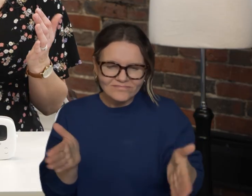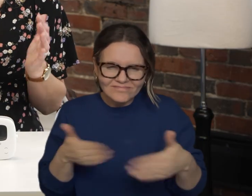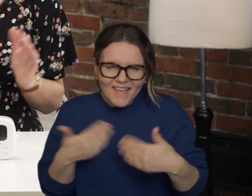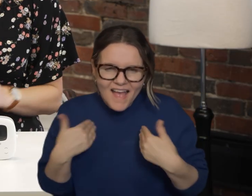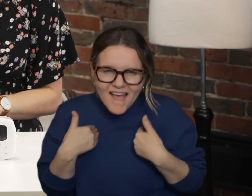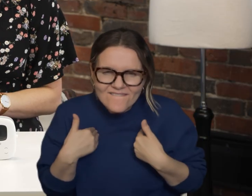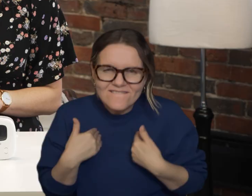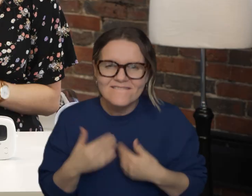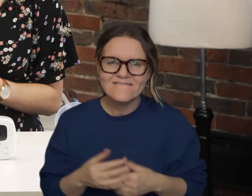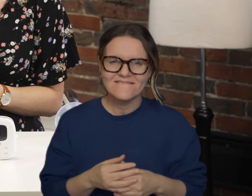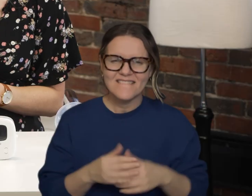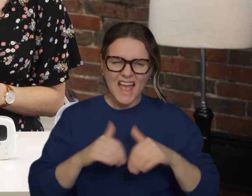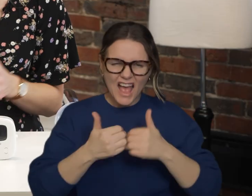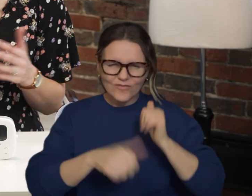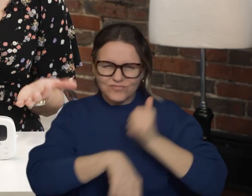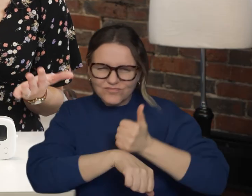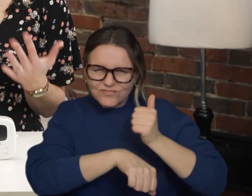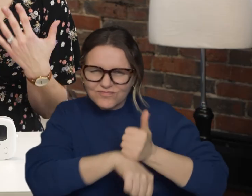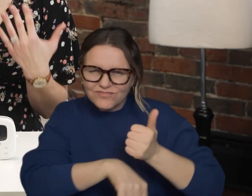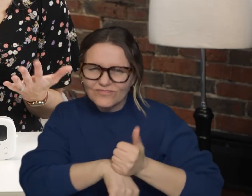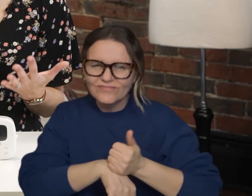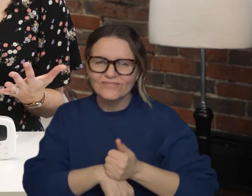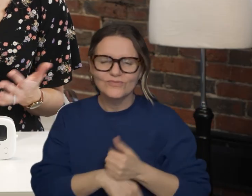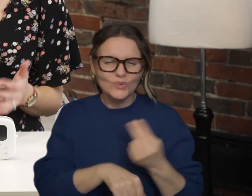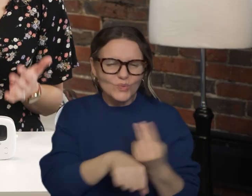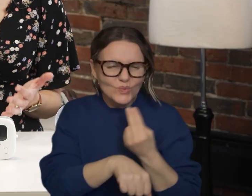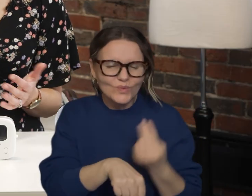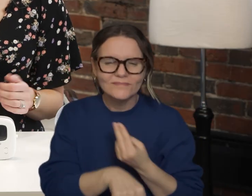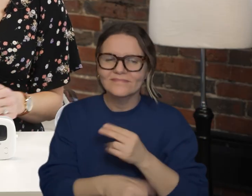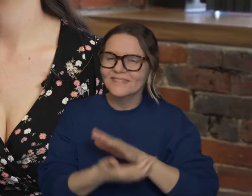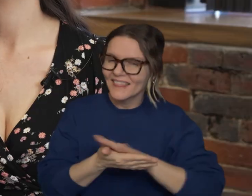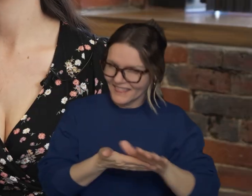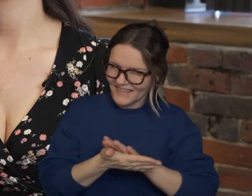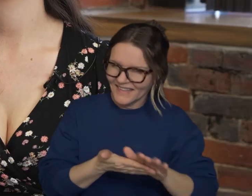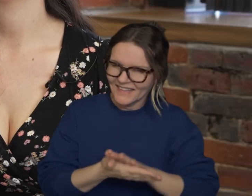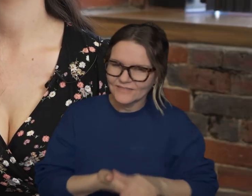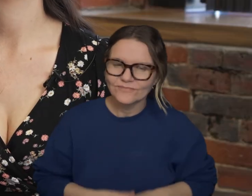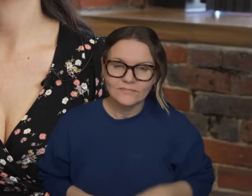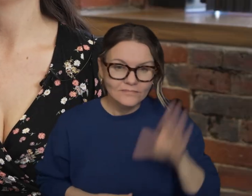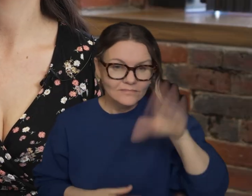how to assemble it and use it and also some care and cleaning and more by the way if you haven't